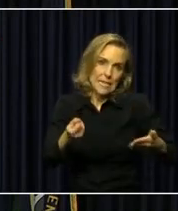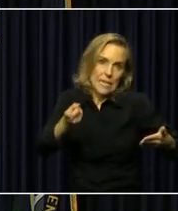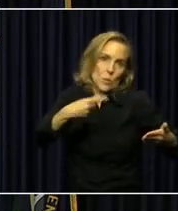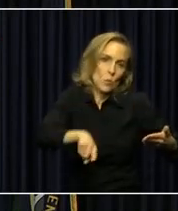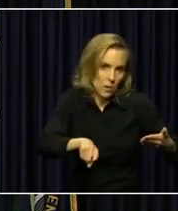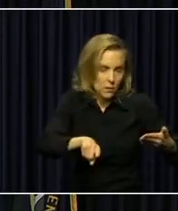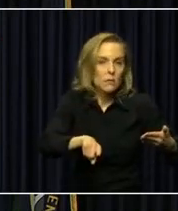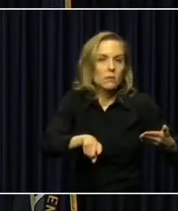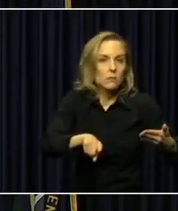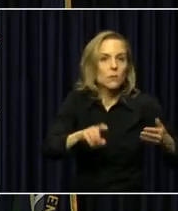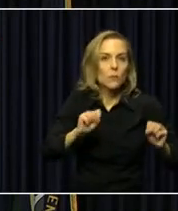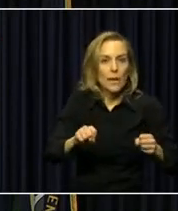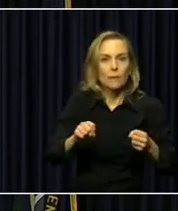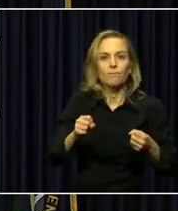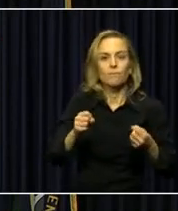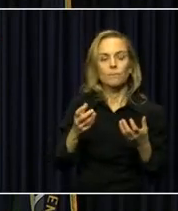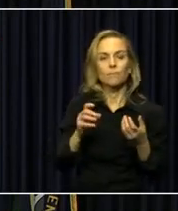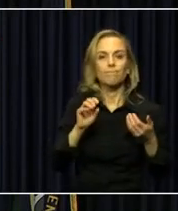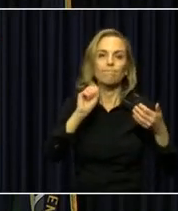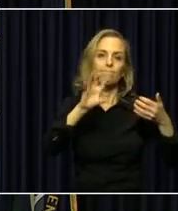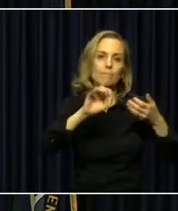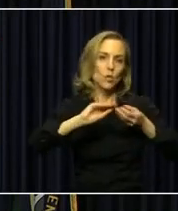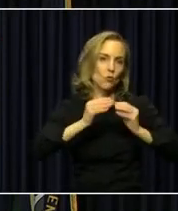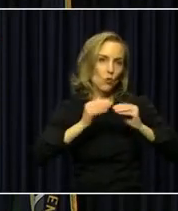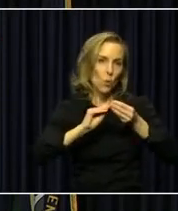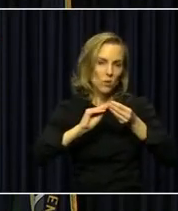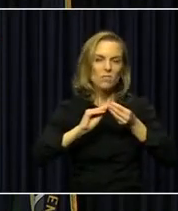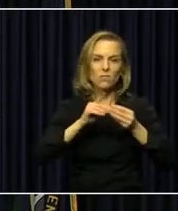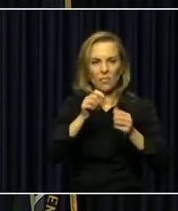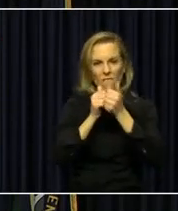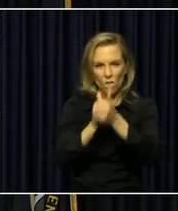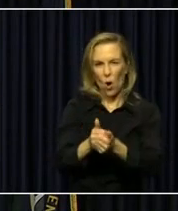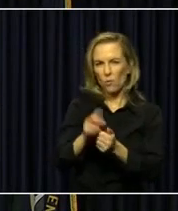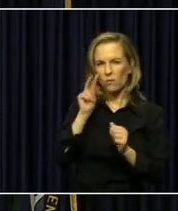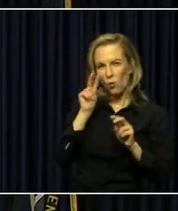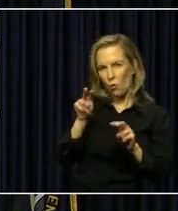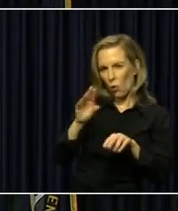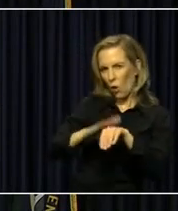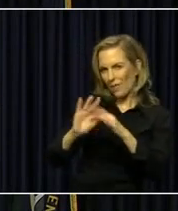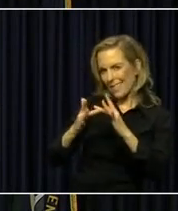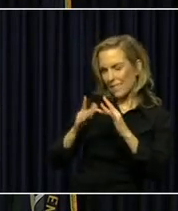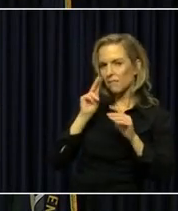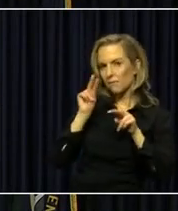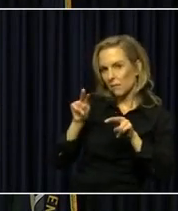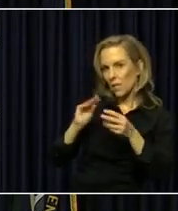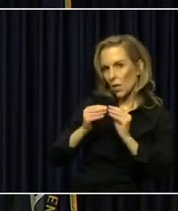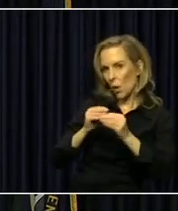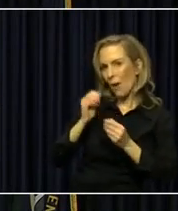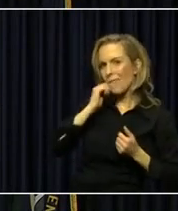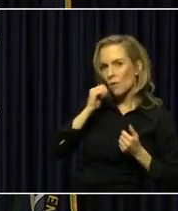AGAIN, ABILITY TO PROTECT AT RISK POPULATIONS.